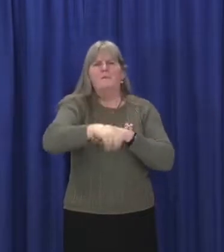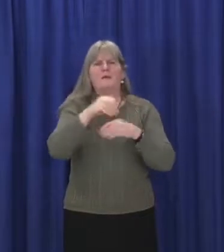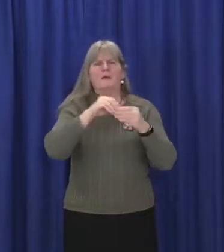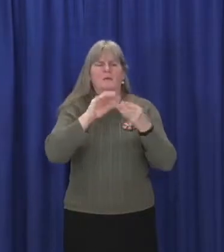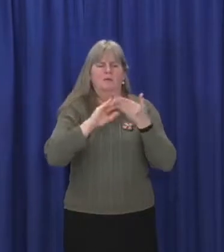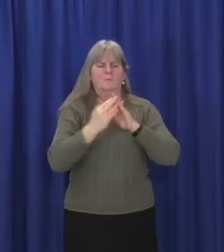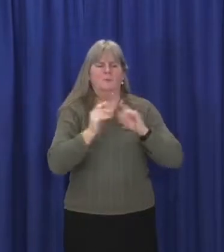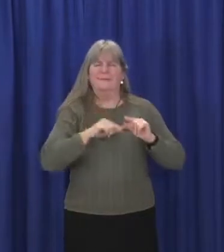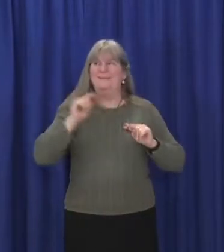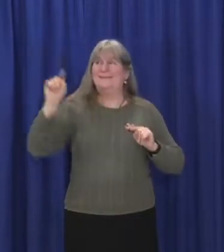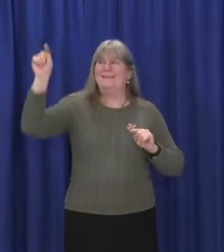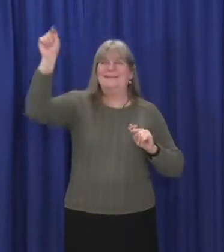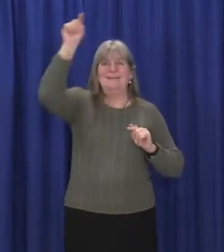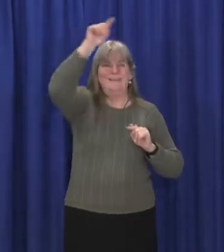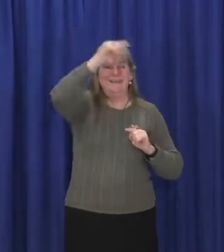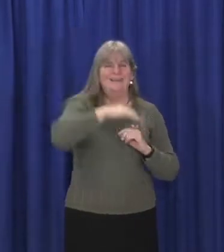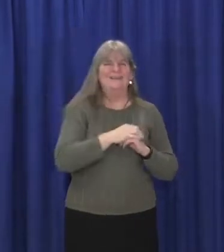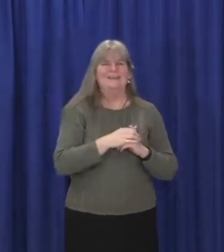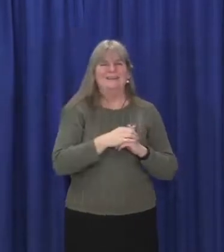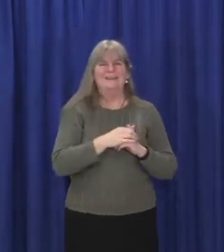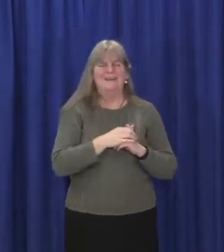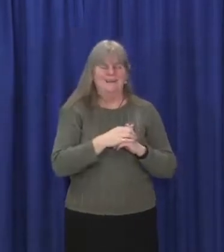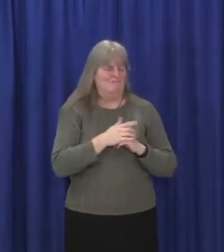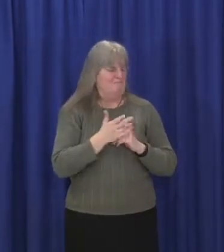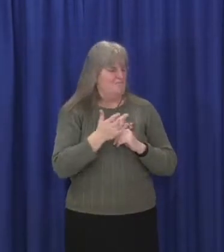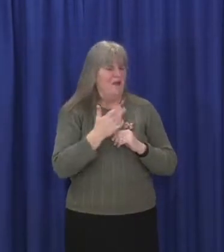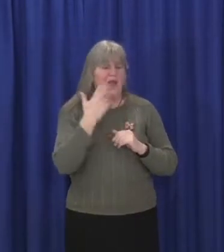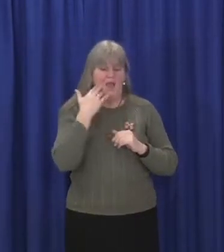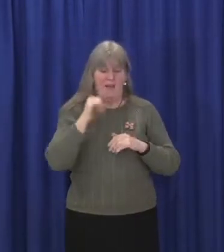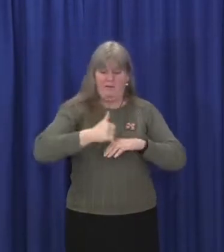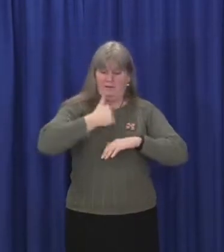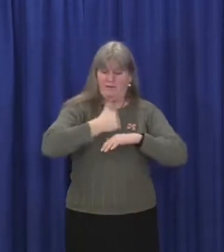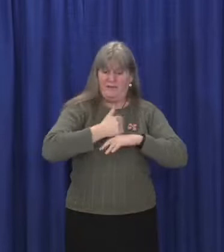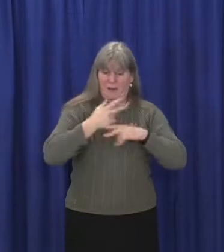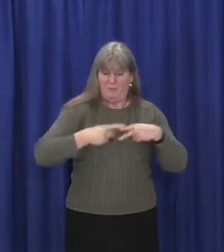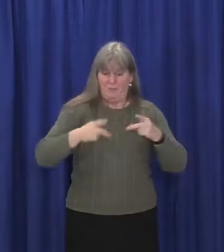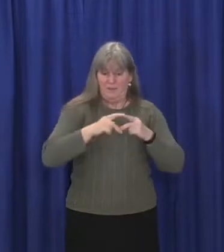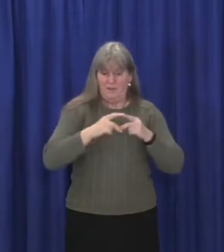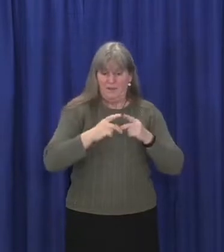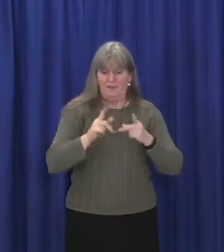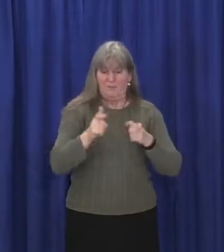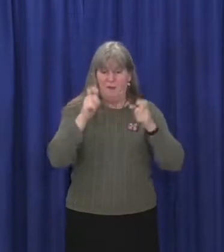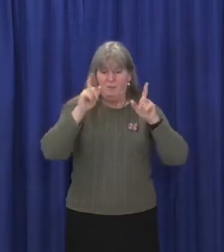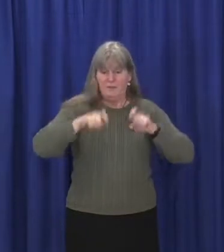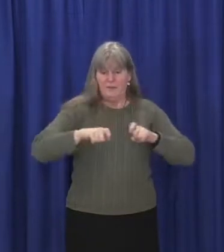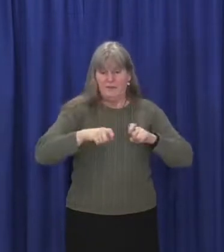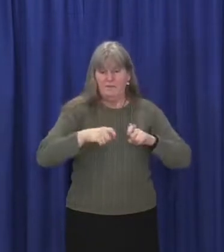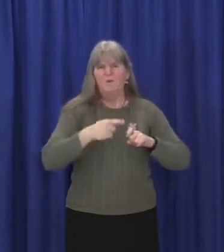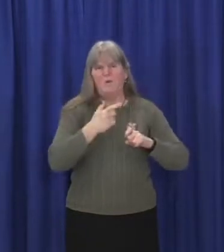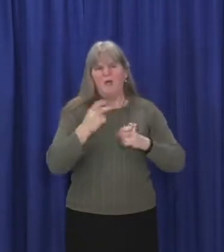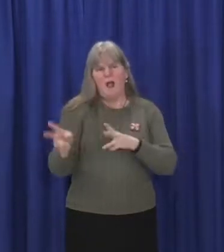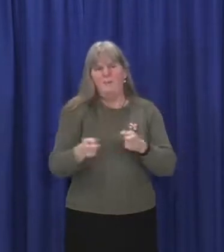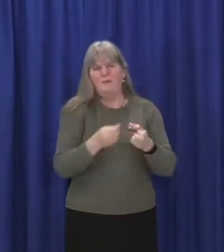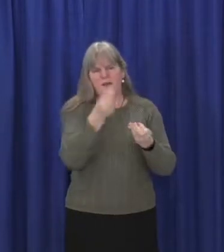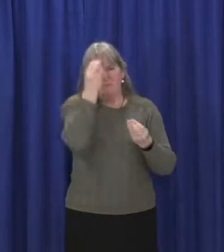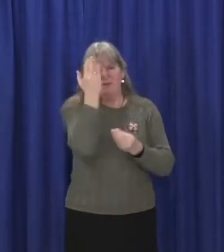We continue to make updates to that page as distribution centers are confirmed. Here's how it works.